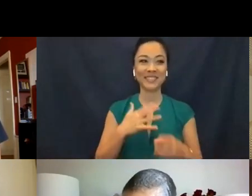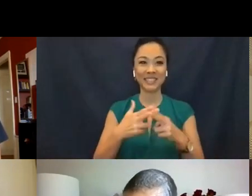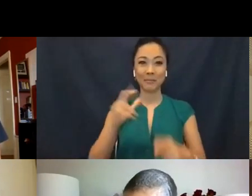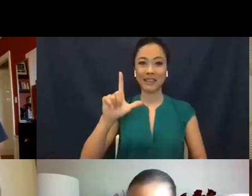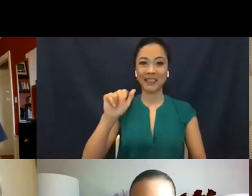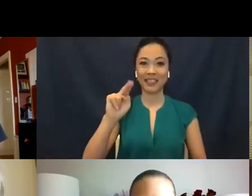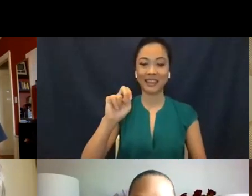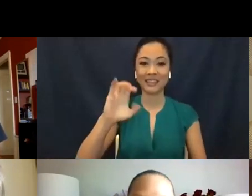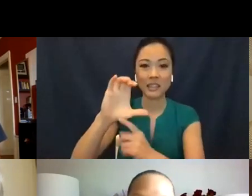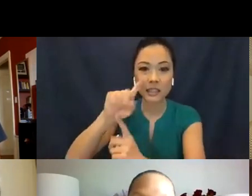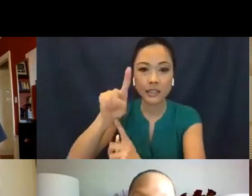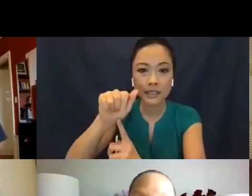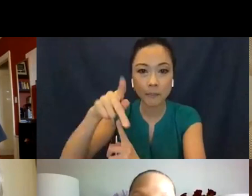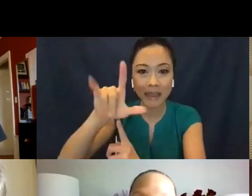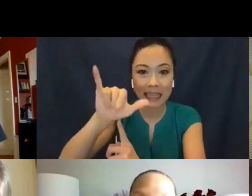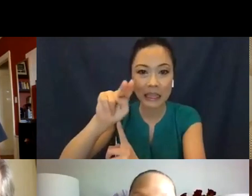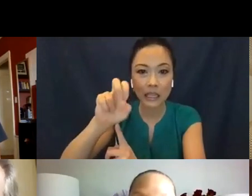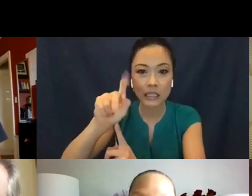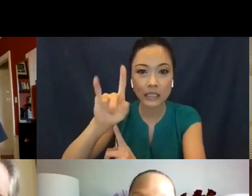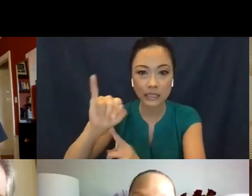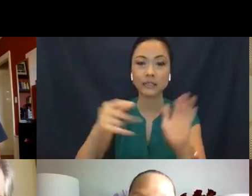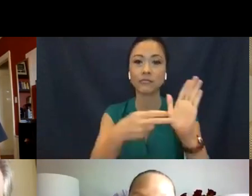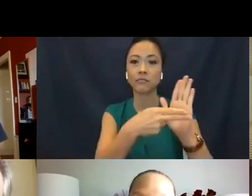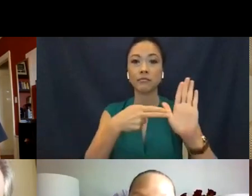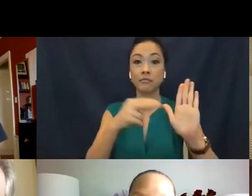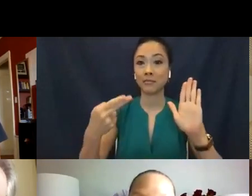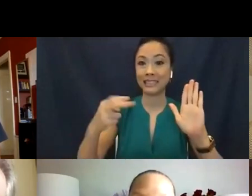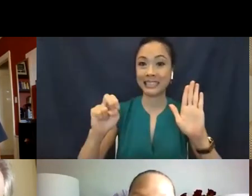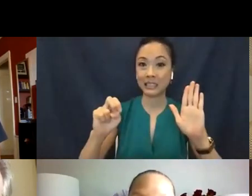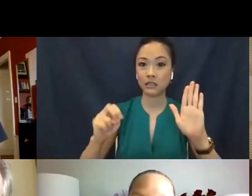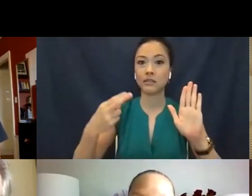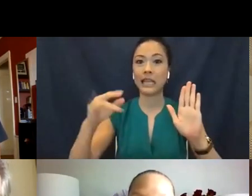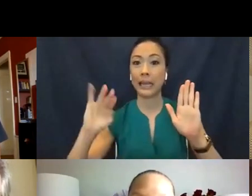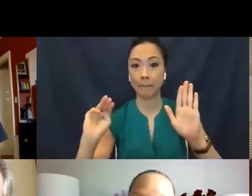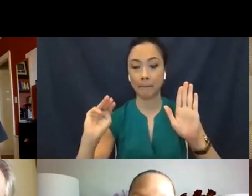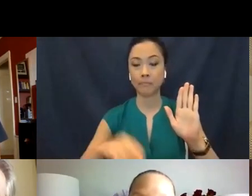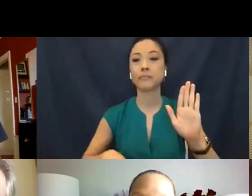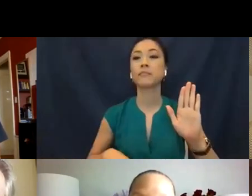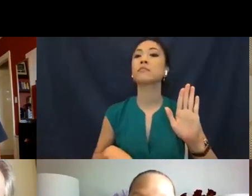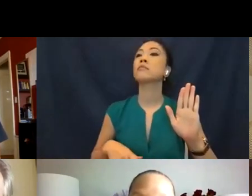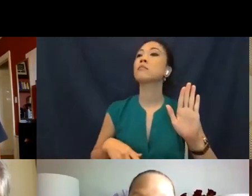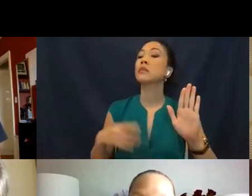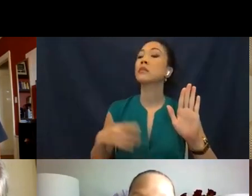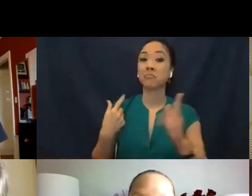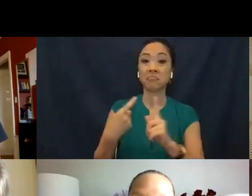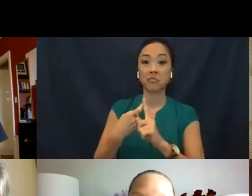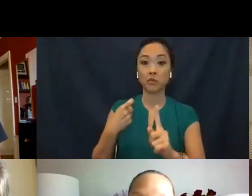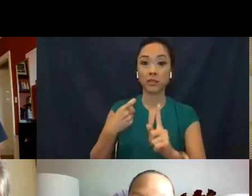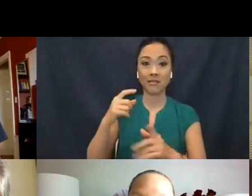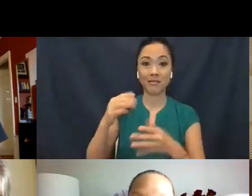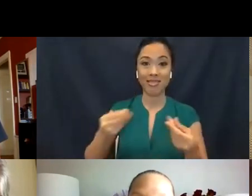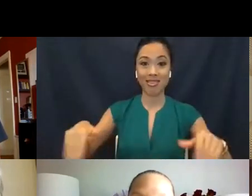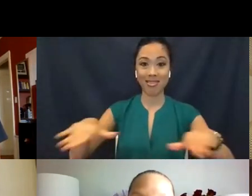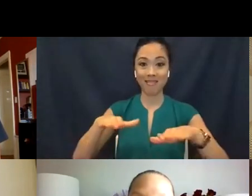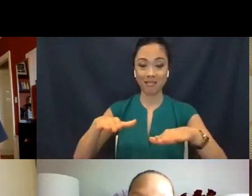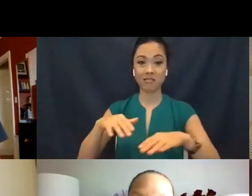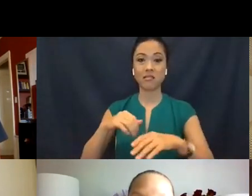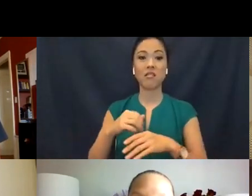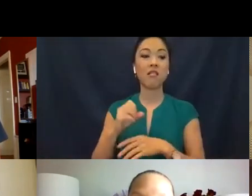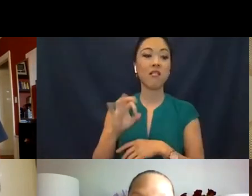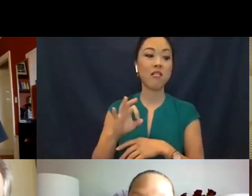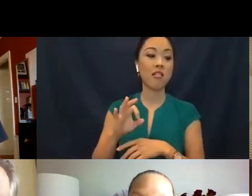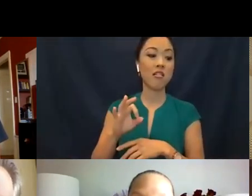he, him. I'm calling in from what is known as Columbus, Ohio, on the land of the Lenape, Miami, Shawnee, Hopewell, and Wyandot people.